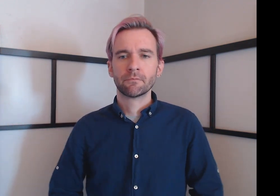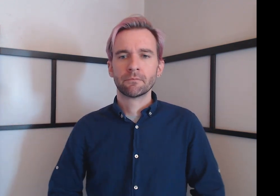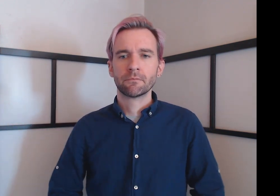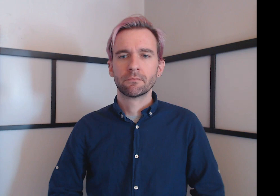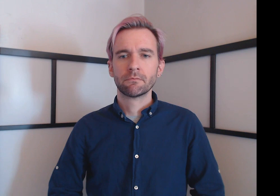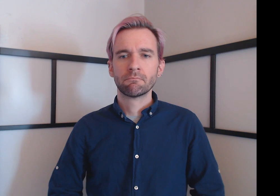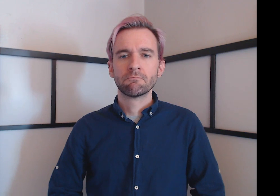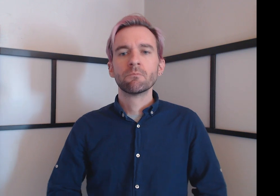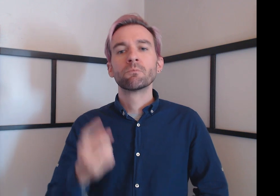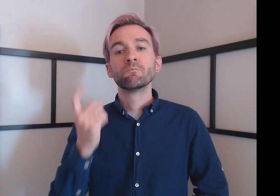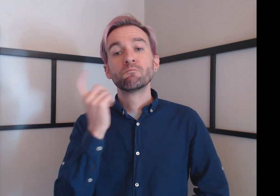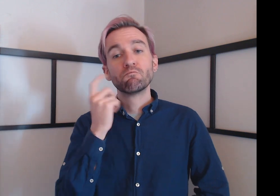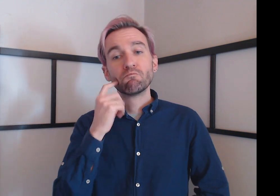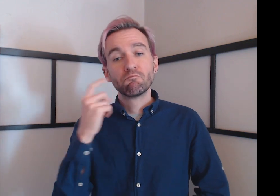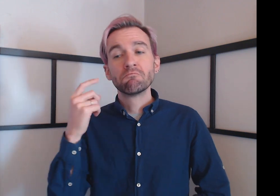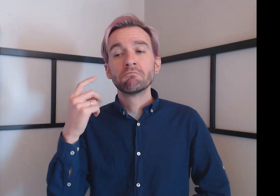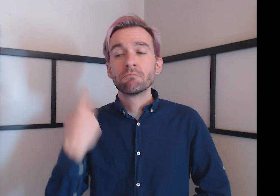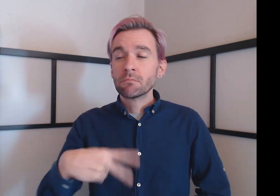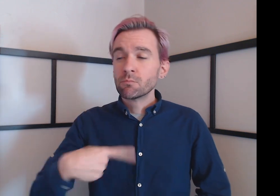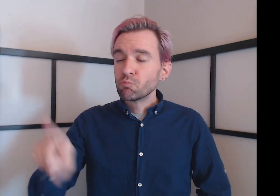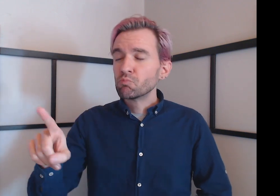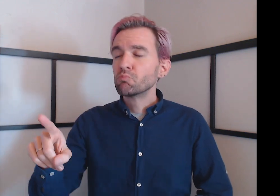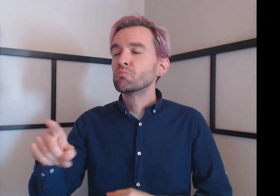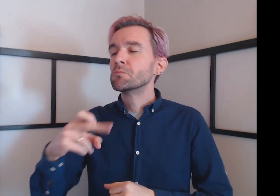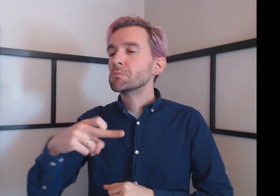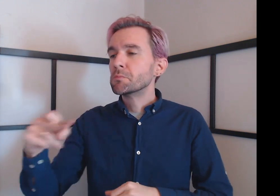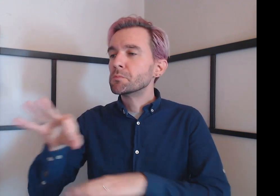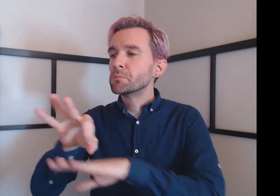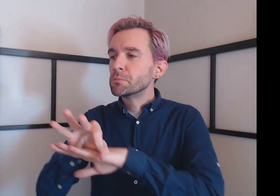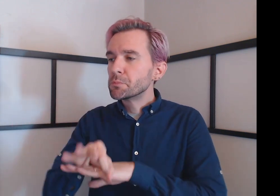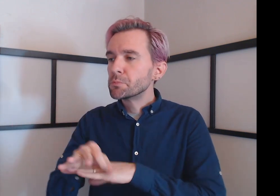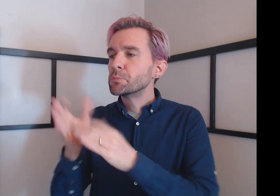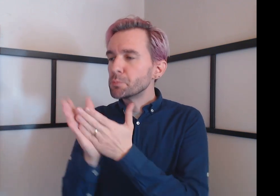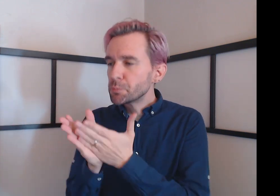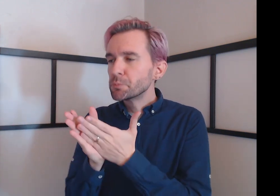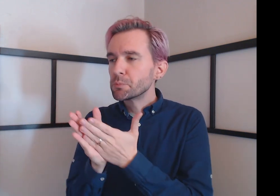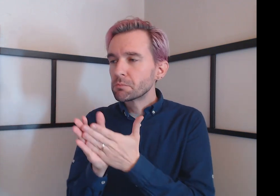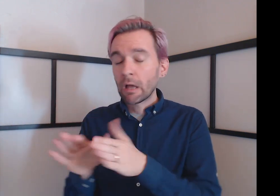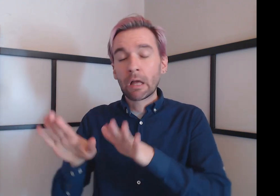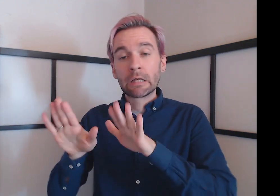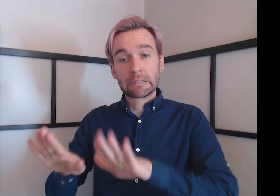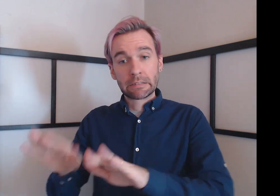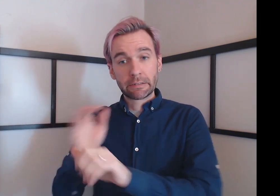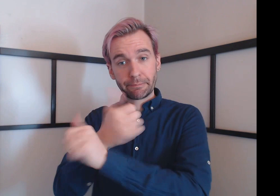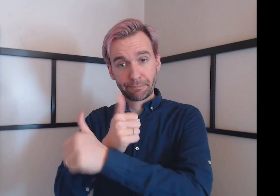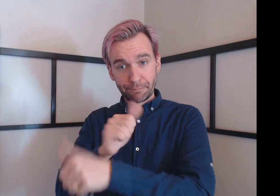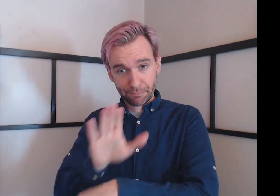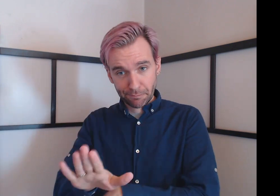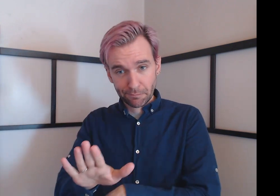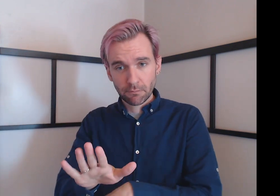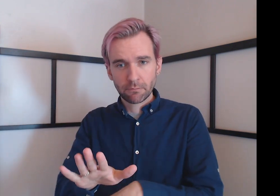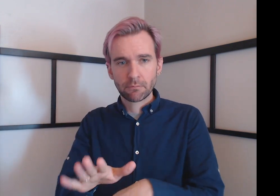Once again suppose you’re in an English class and there’s a test.